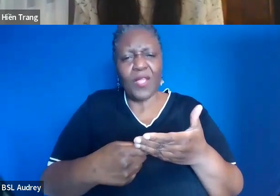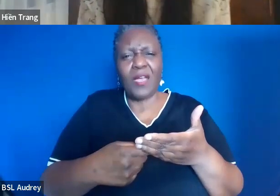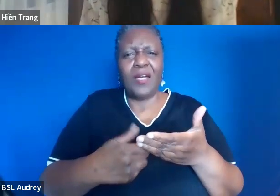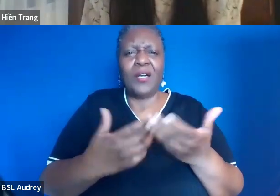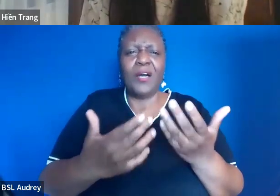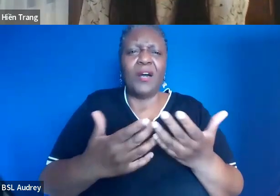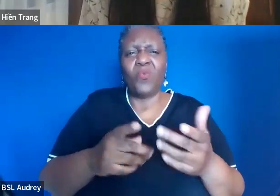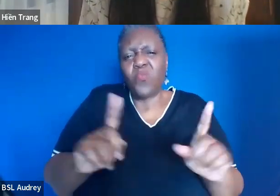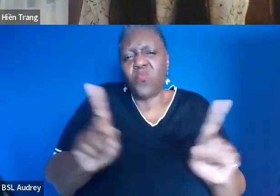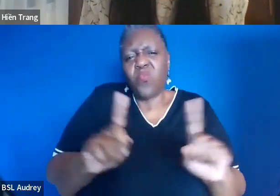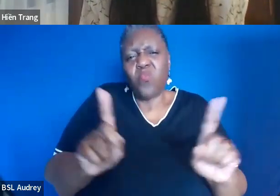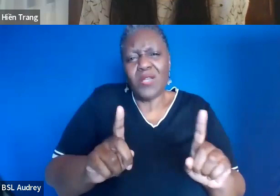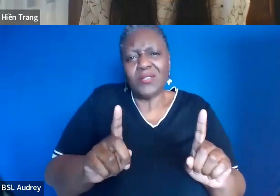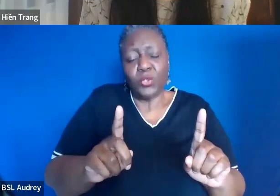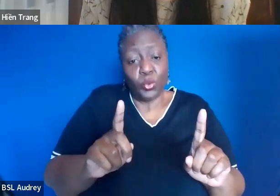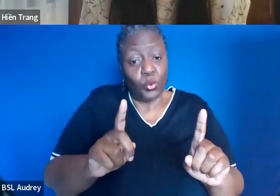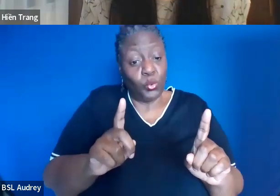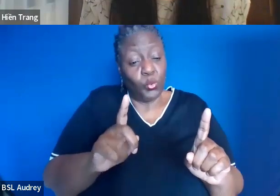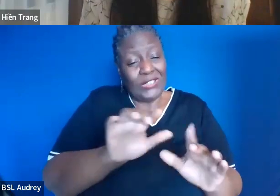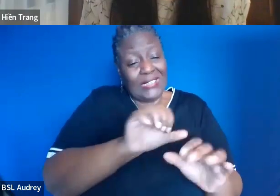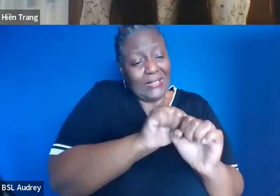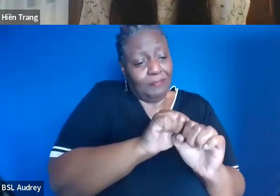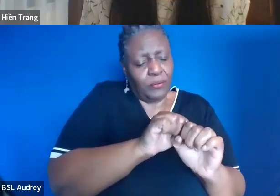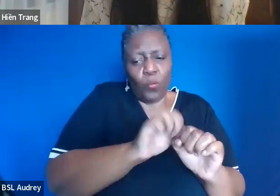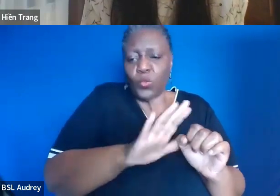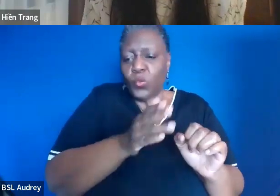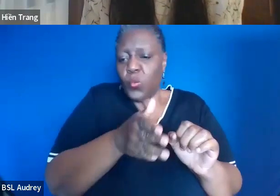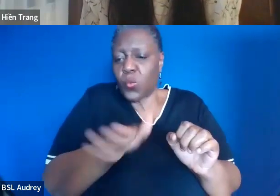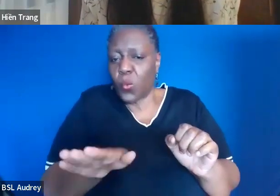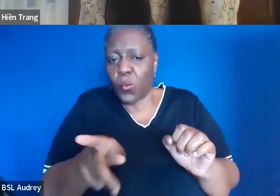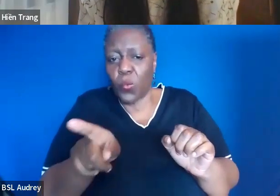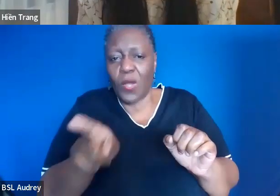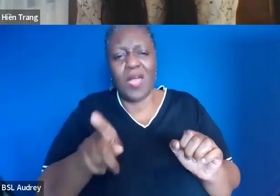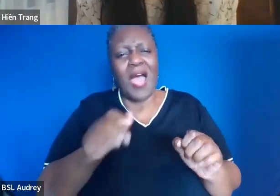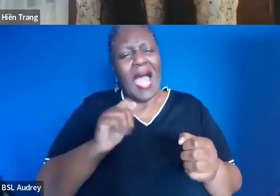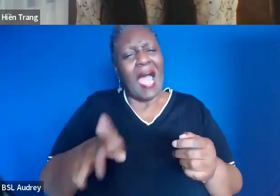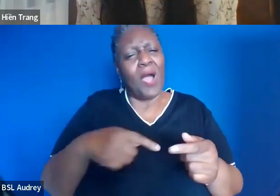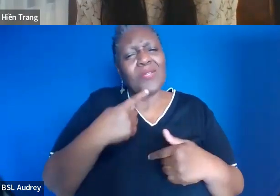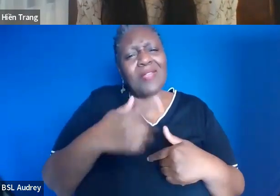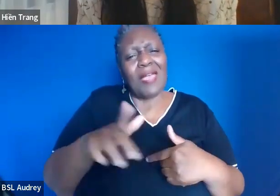what to sacrifice and what to hold on to and I would say that I'm still there's so much more